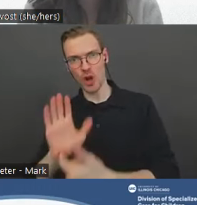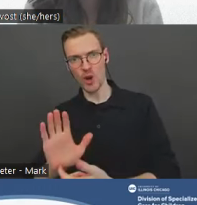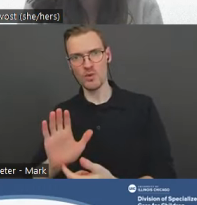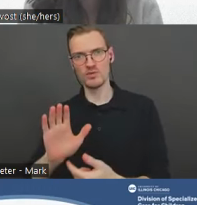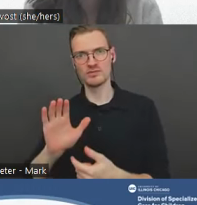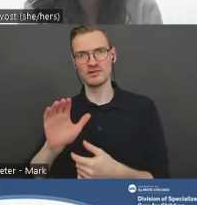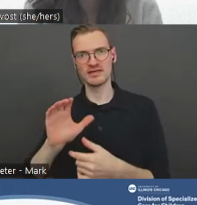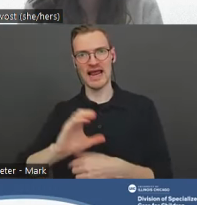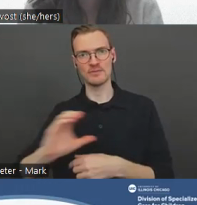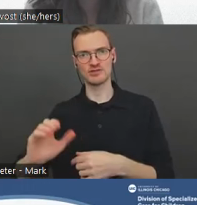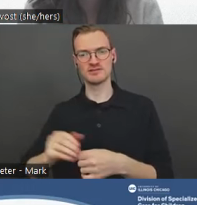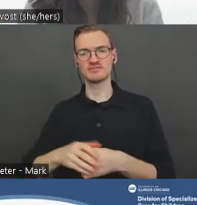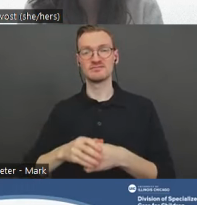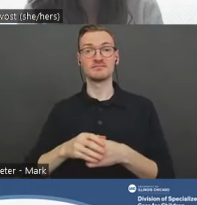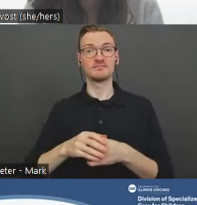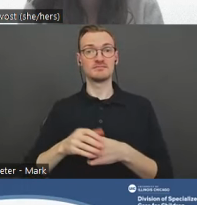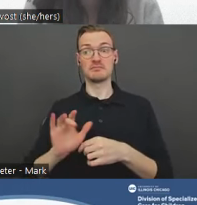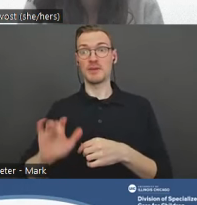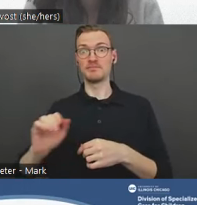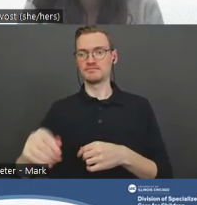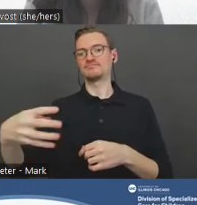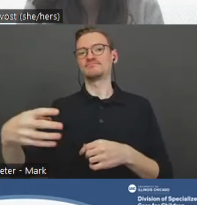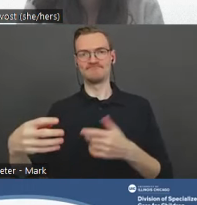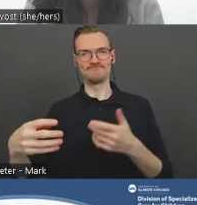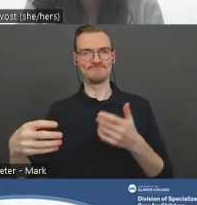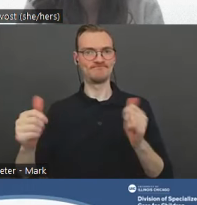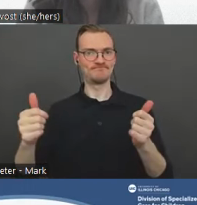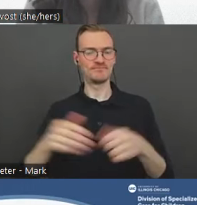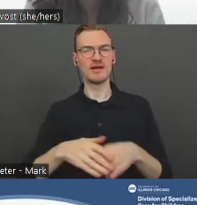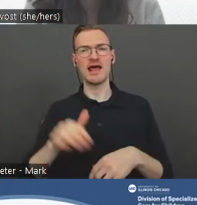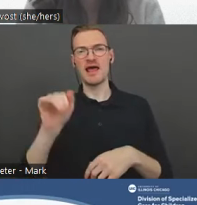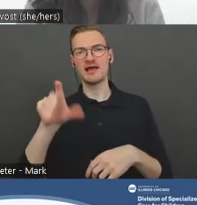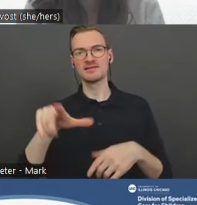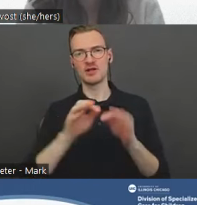that on, you'll be able to see the captions. ASL interpretation is also available, you'll